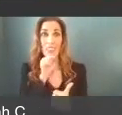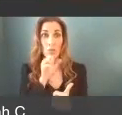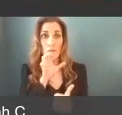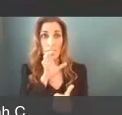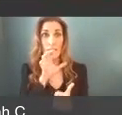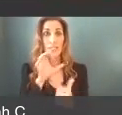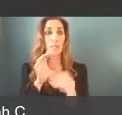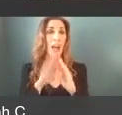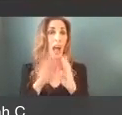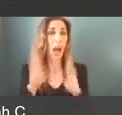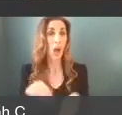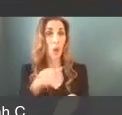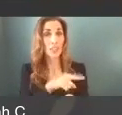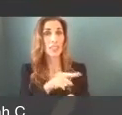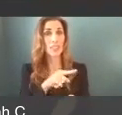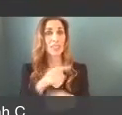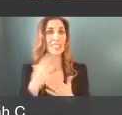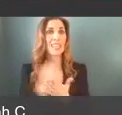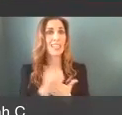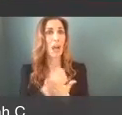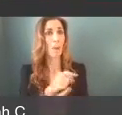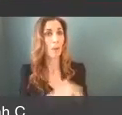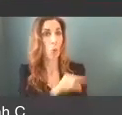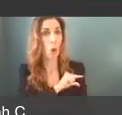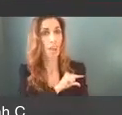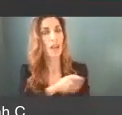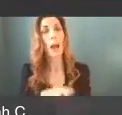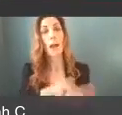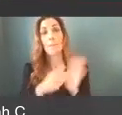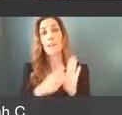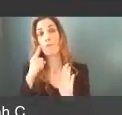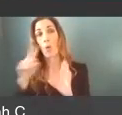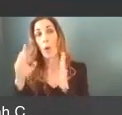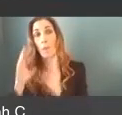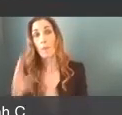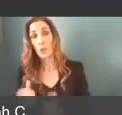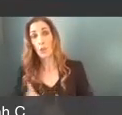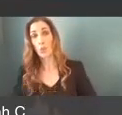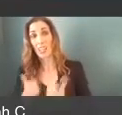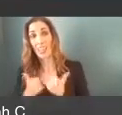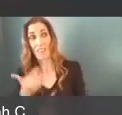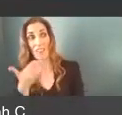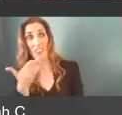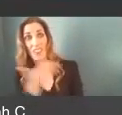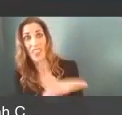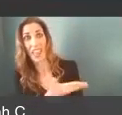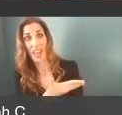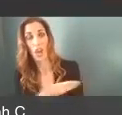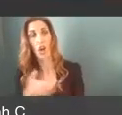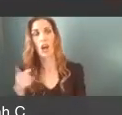is income-qualified, meaning that in order for an individual to live there, they cannot make above a